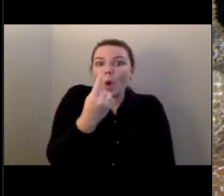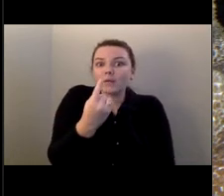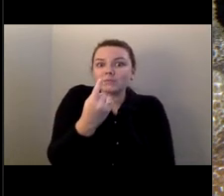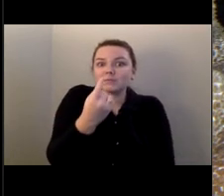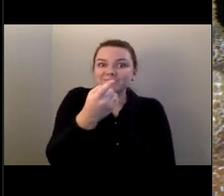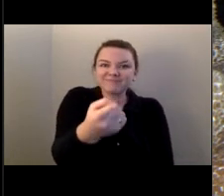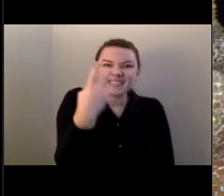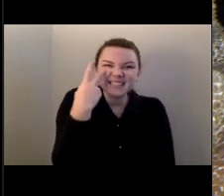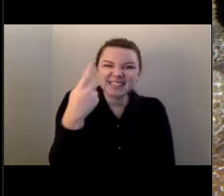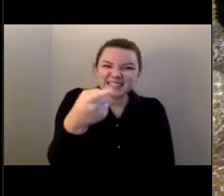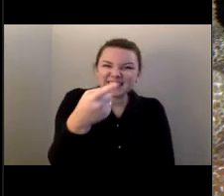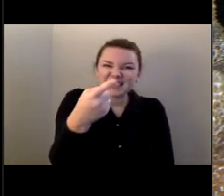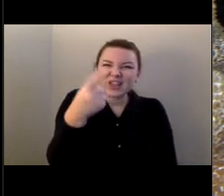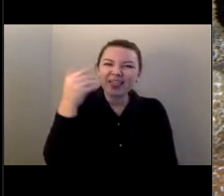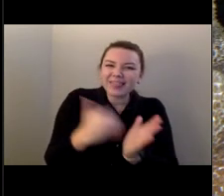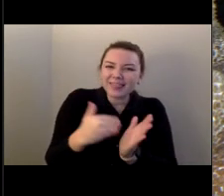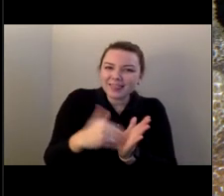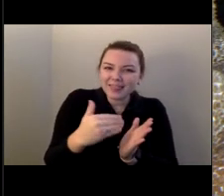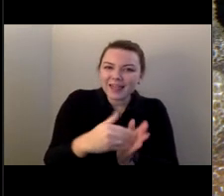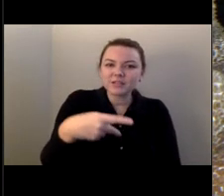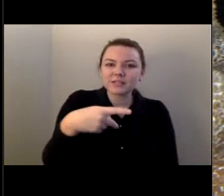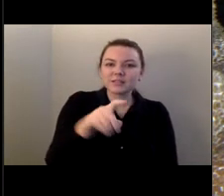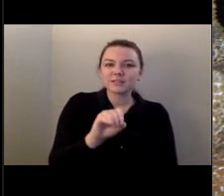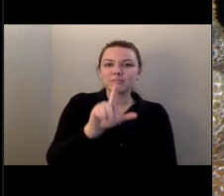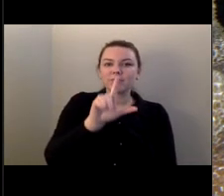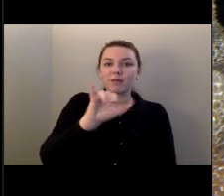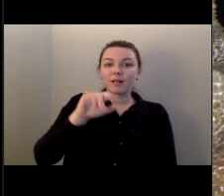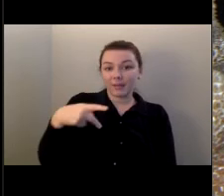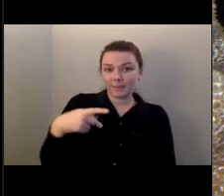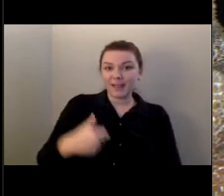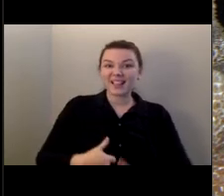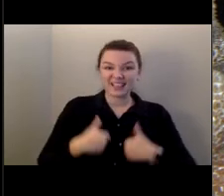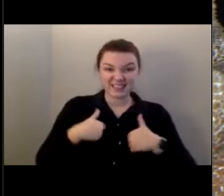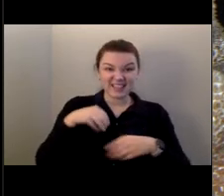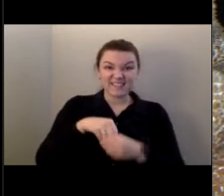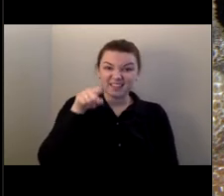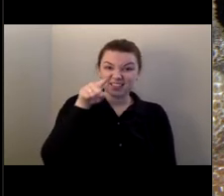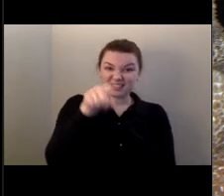Thousands and thousands of coral polyps lived in this coral skeleton.